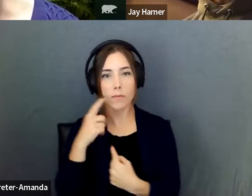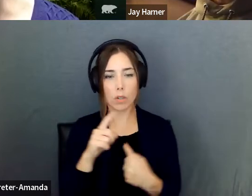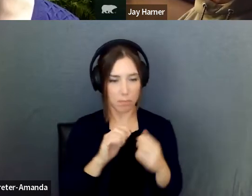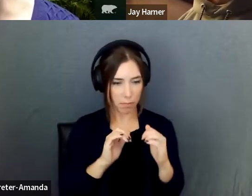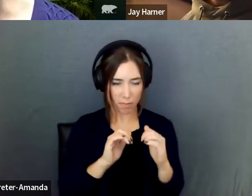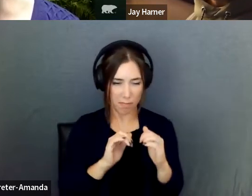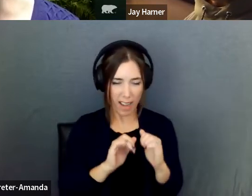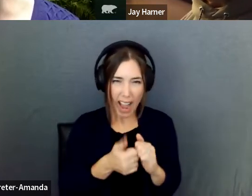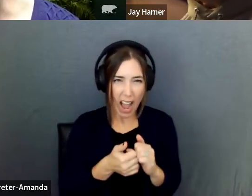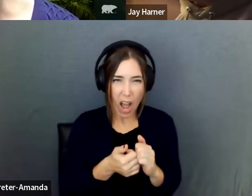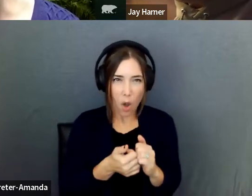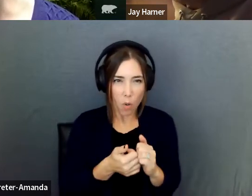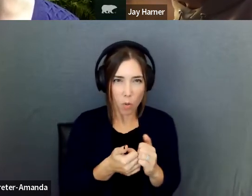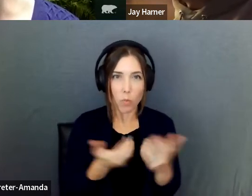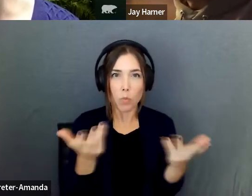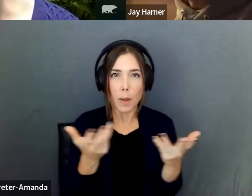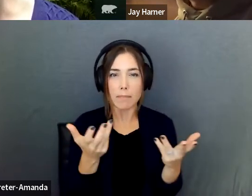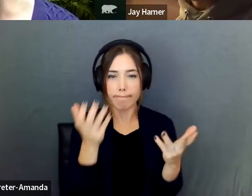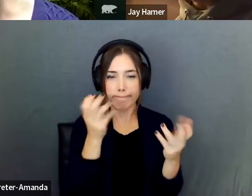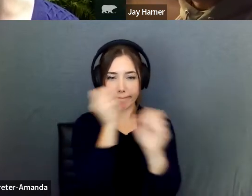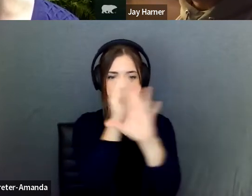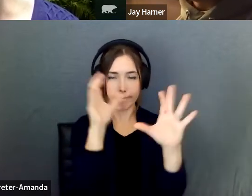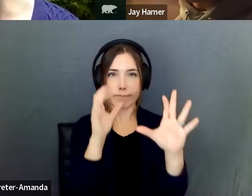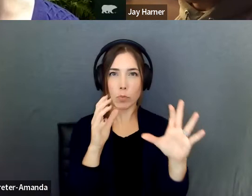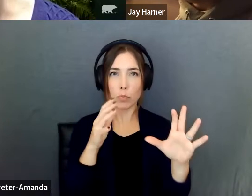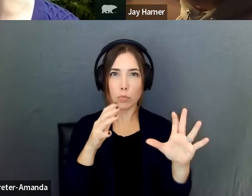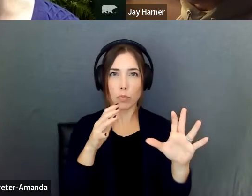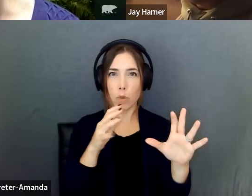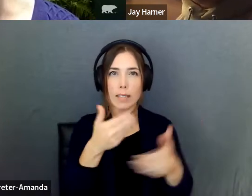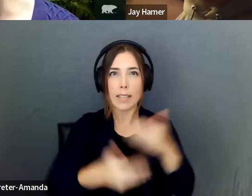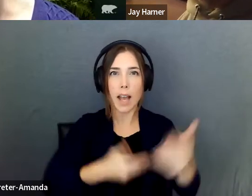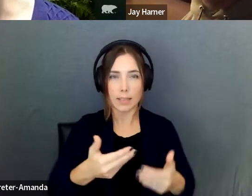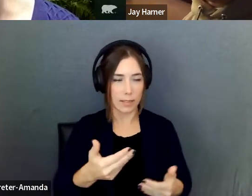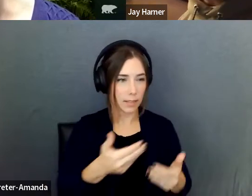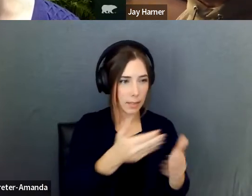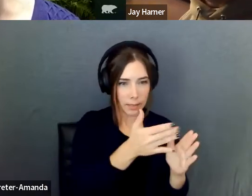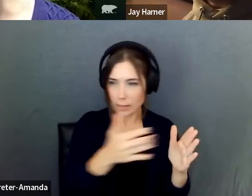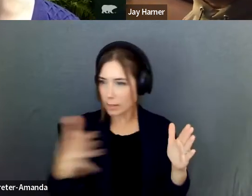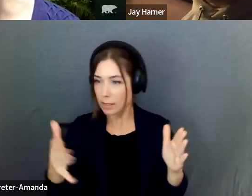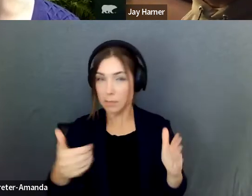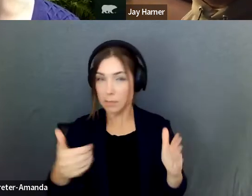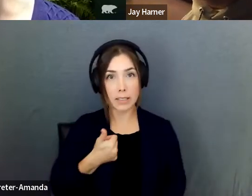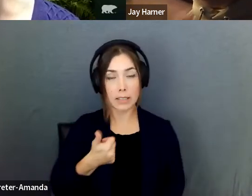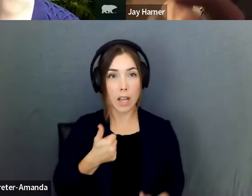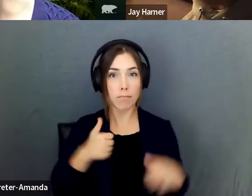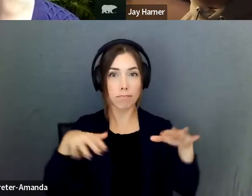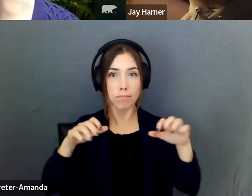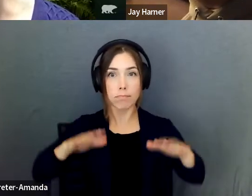Everybody else myself I'm quadriplegic I'm paralyzed from neck down. I combroek my neck when he was 18 years old.